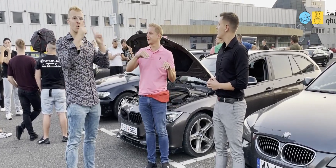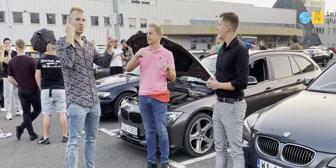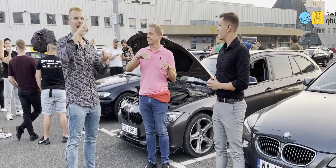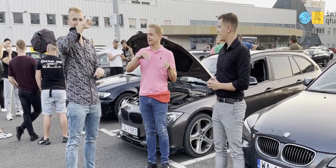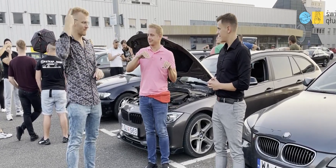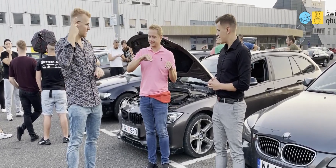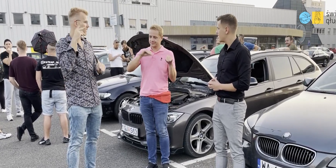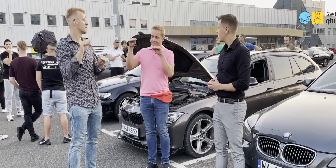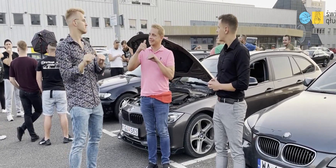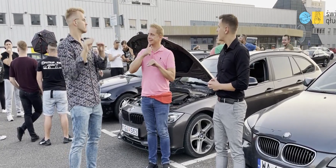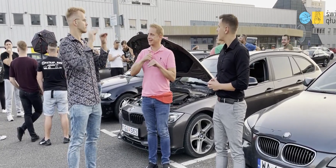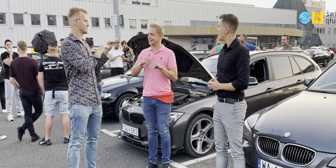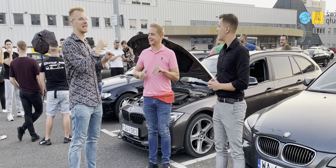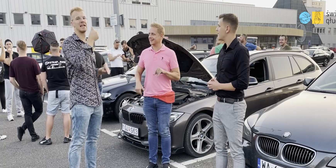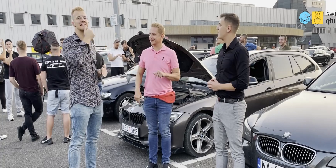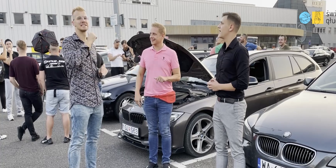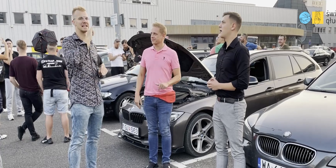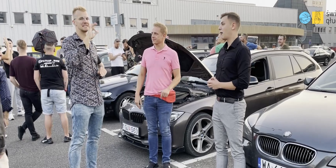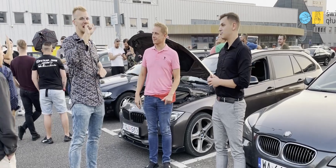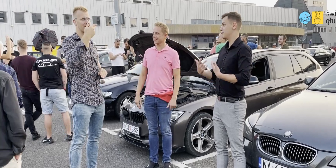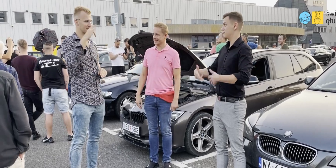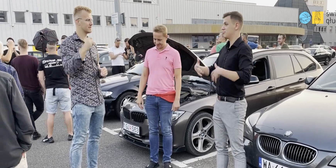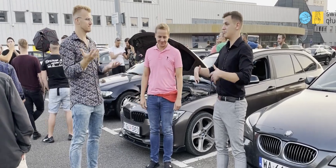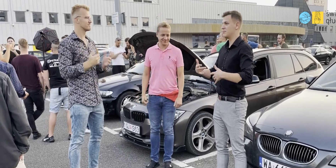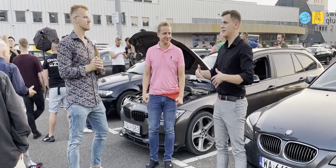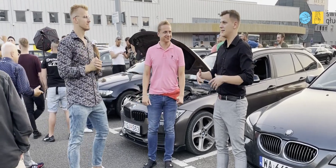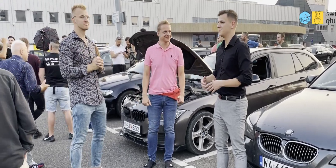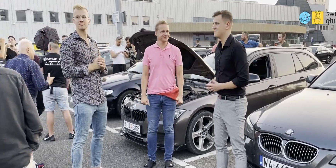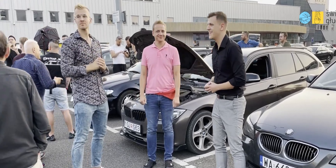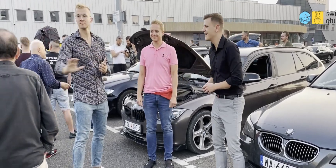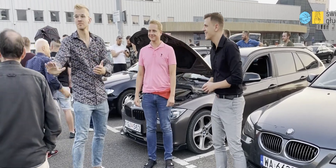I come from Lithuania, but currently live in Estonia.